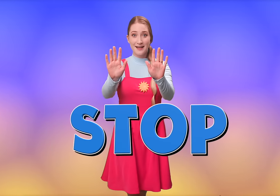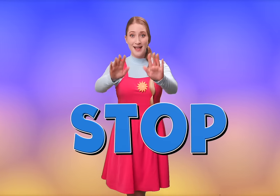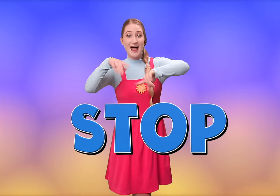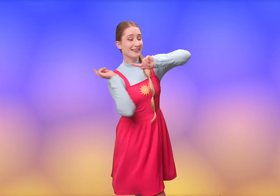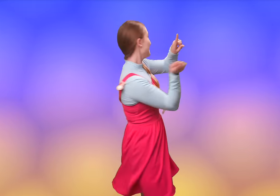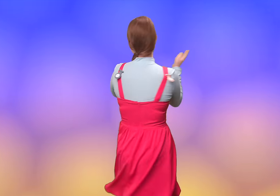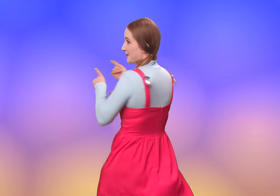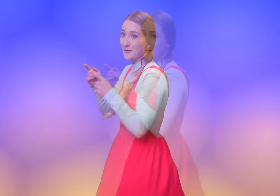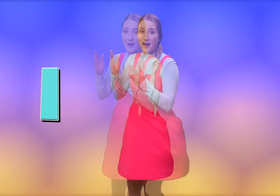Let's go!